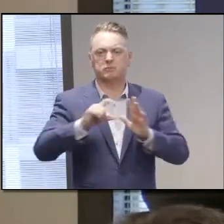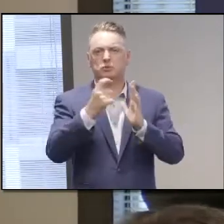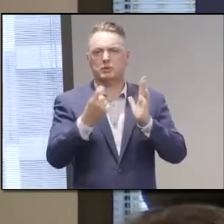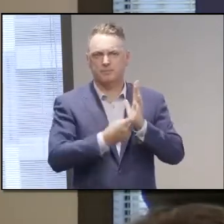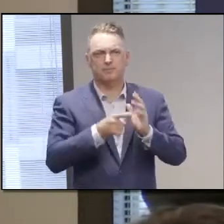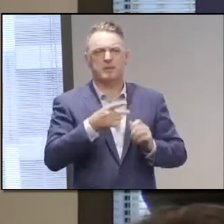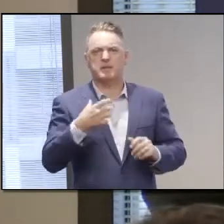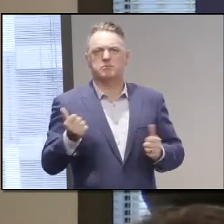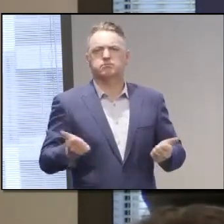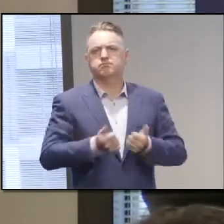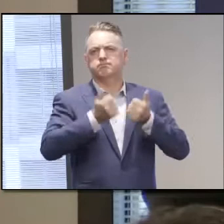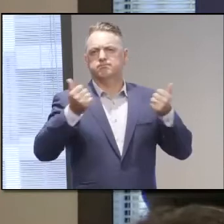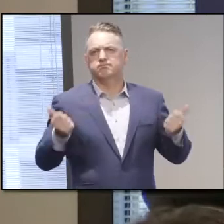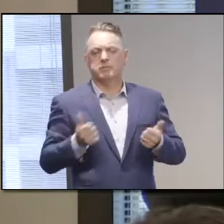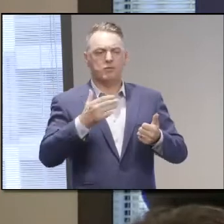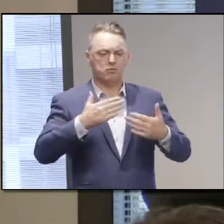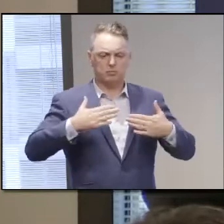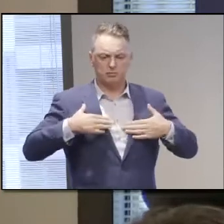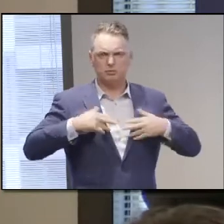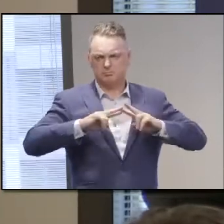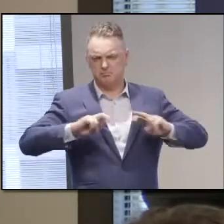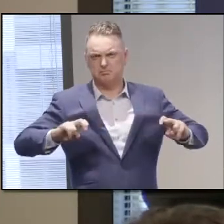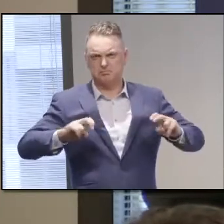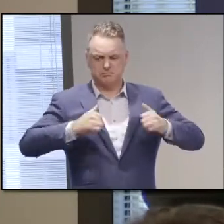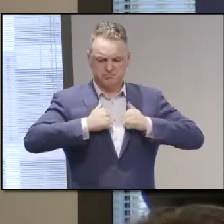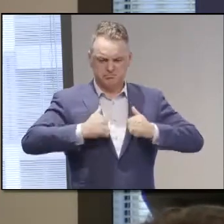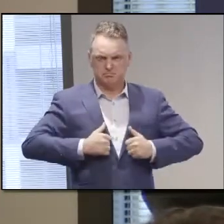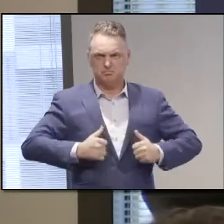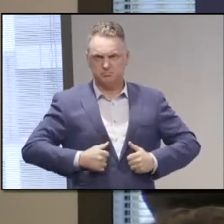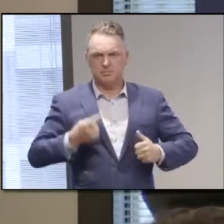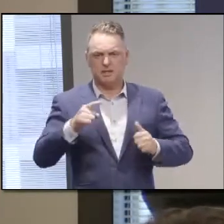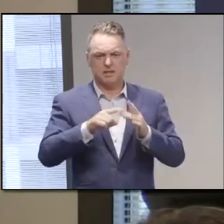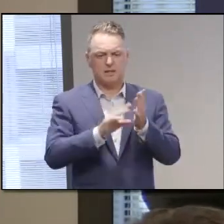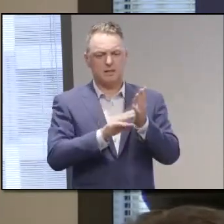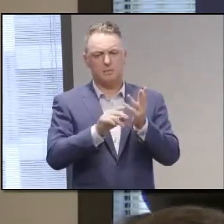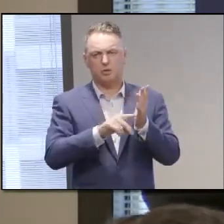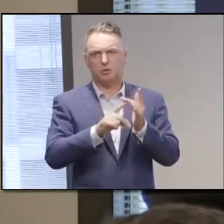experience in respiratory physiology, development immunology and children's environmental health.